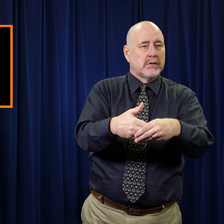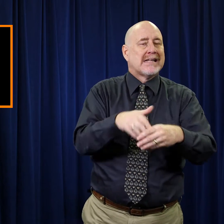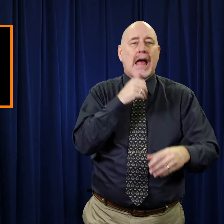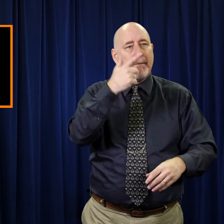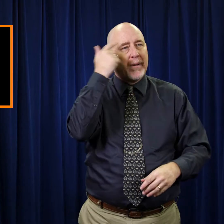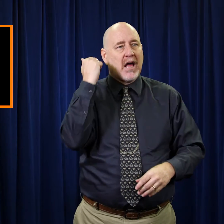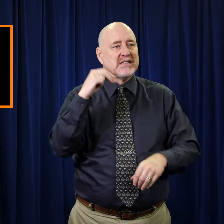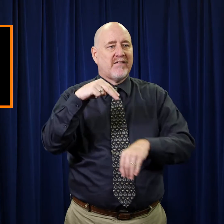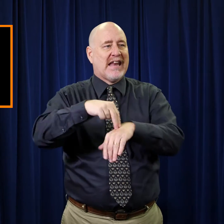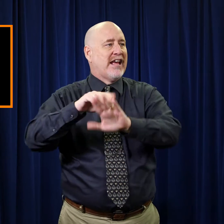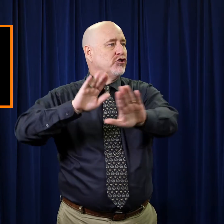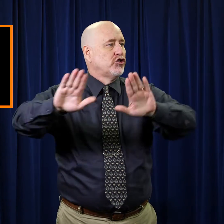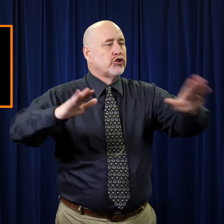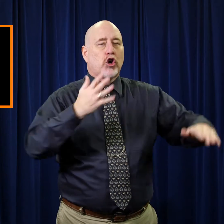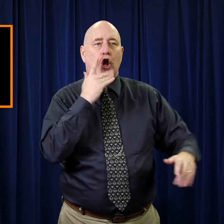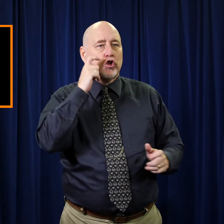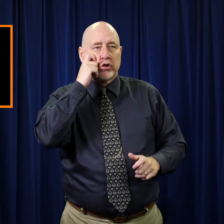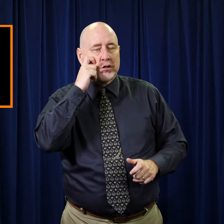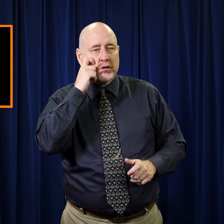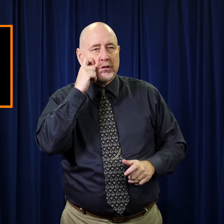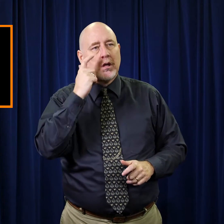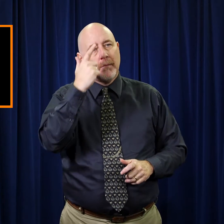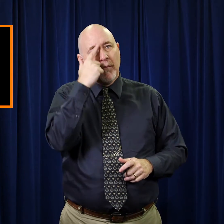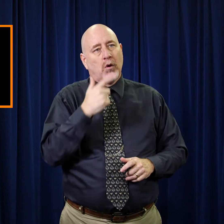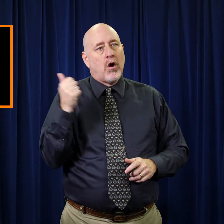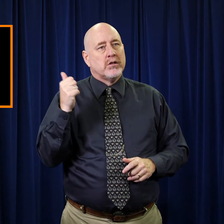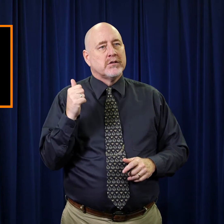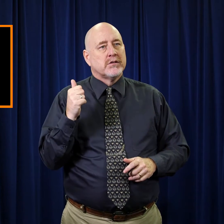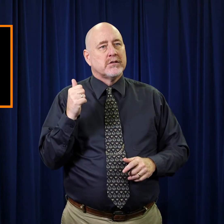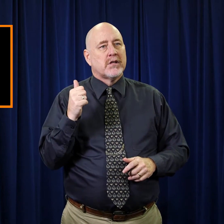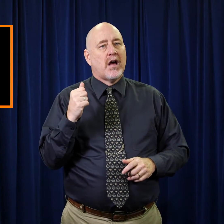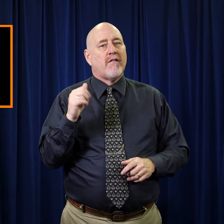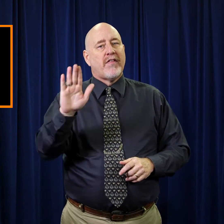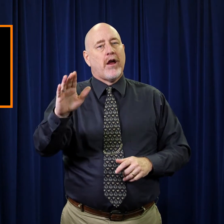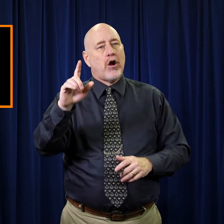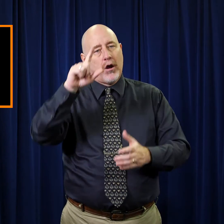it wasn't because of nationality or color, it was because of